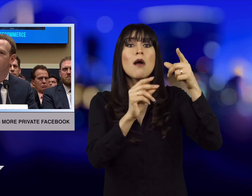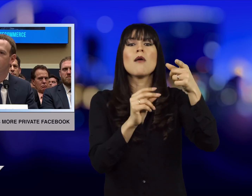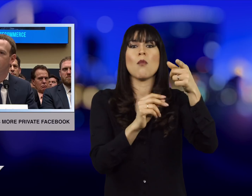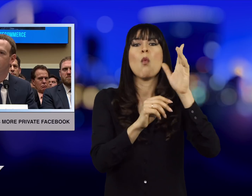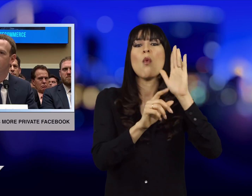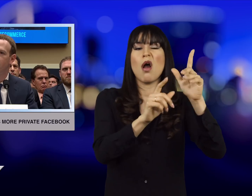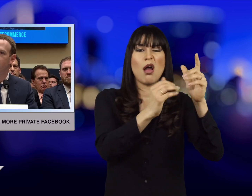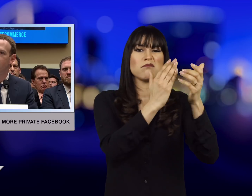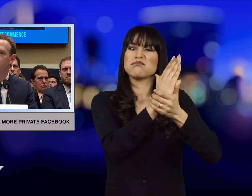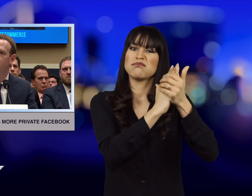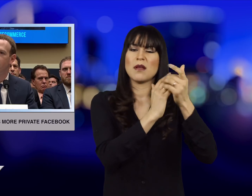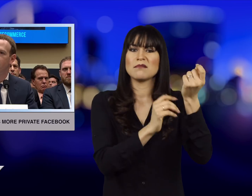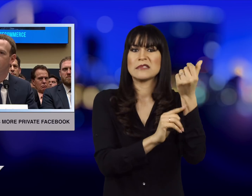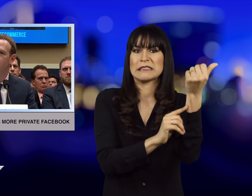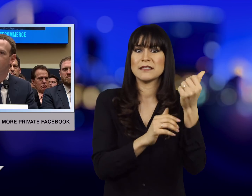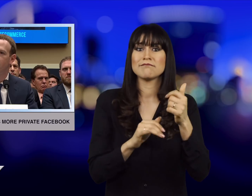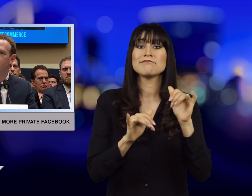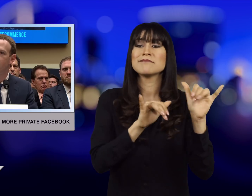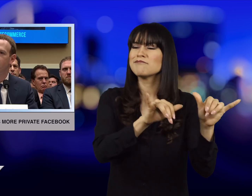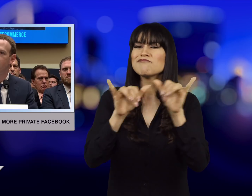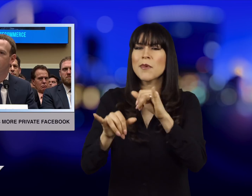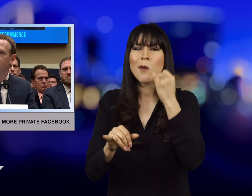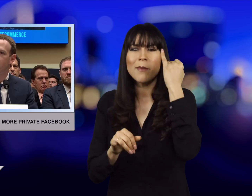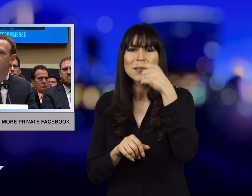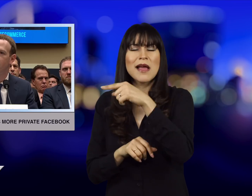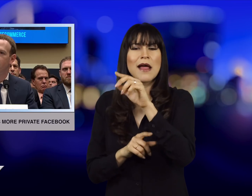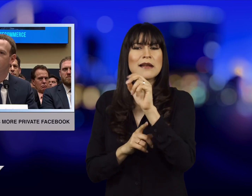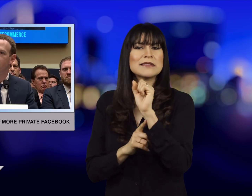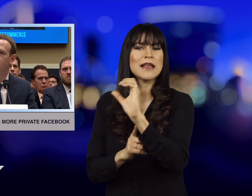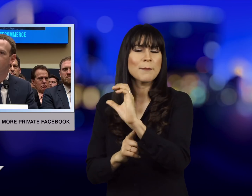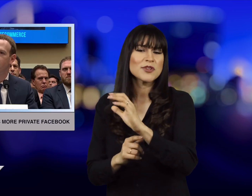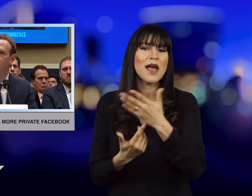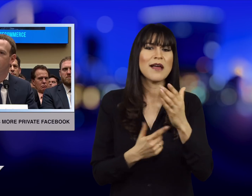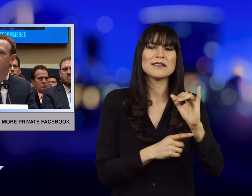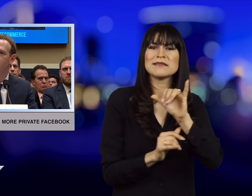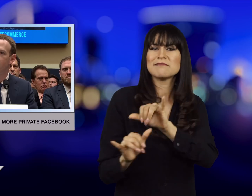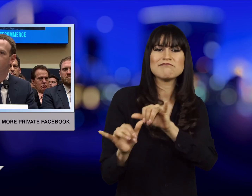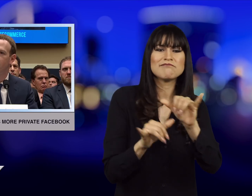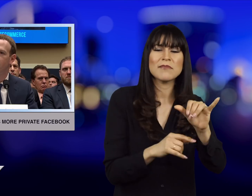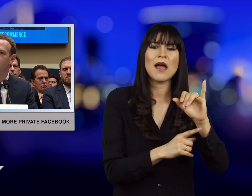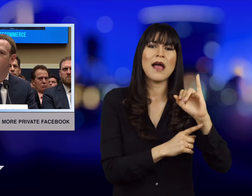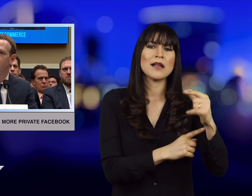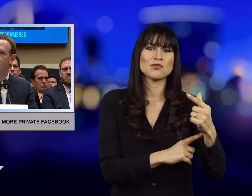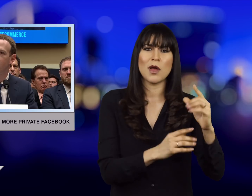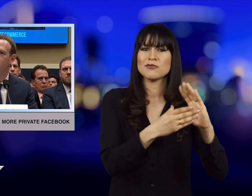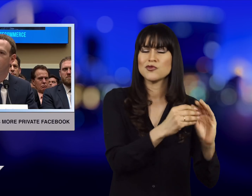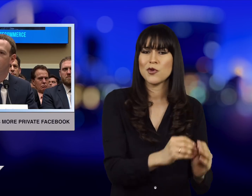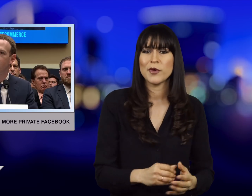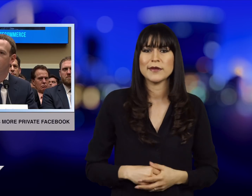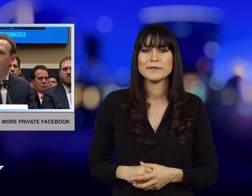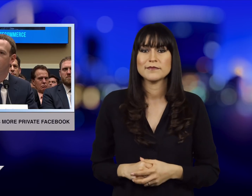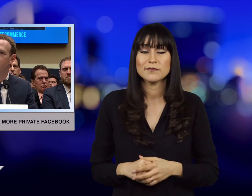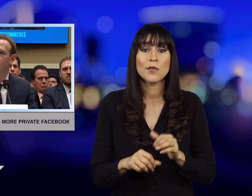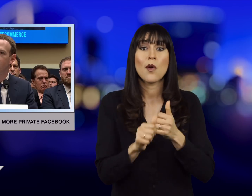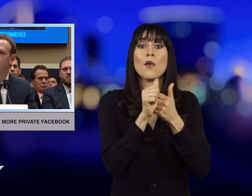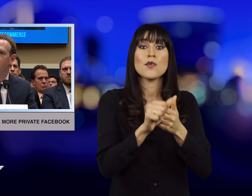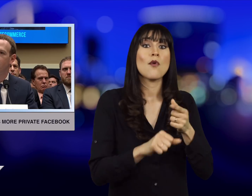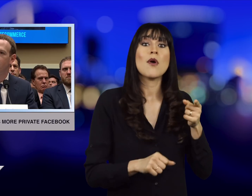amount of time, like on Snapchat and Instagram stories.